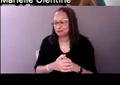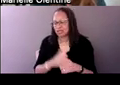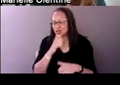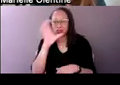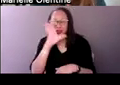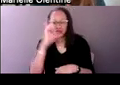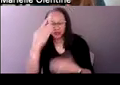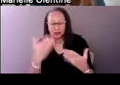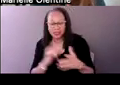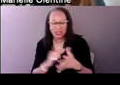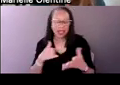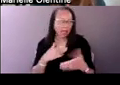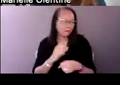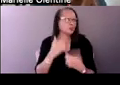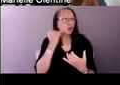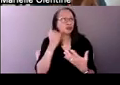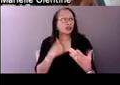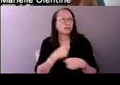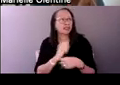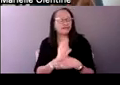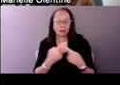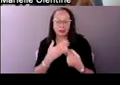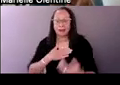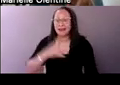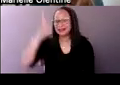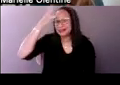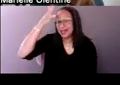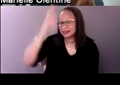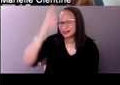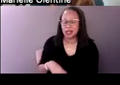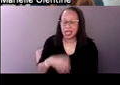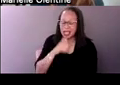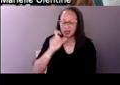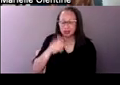format and genre. You should not have a comp that's a fiction film for your documentary project. And